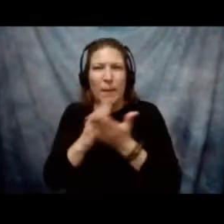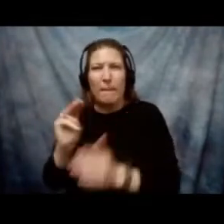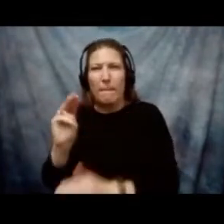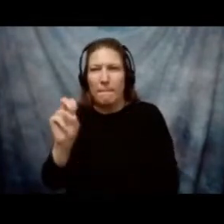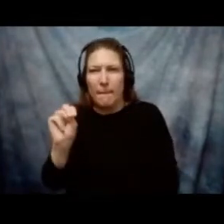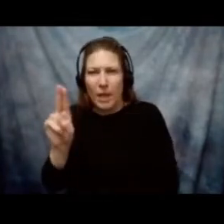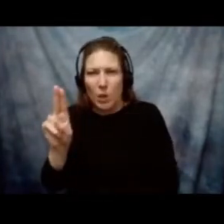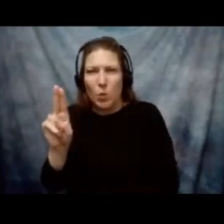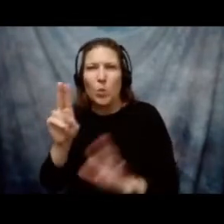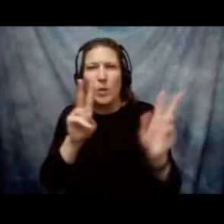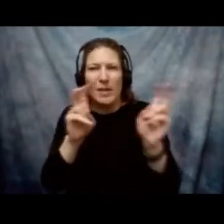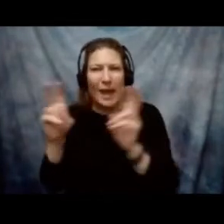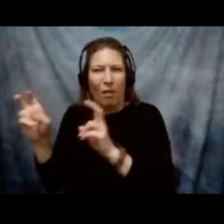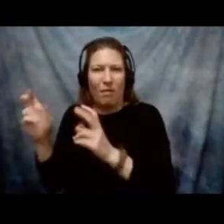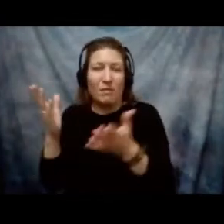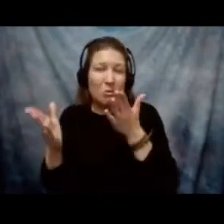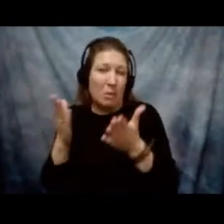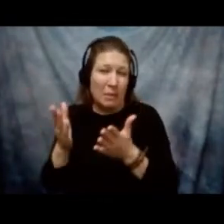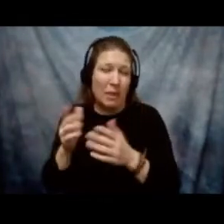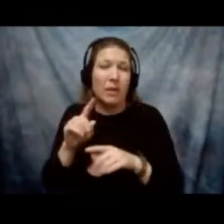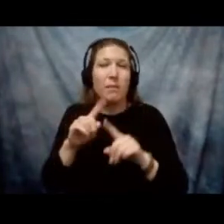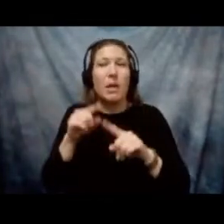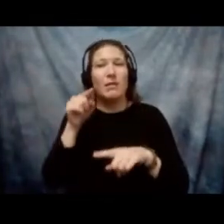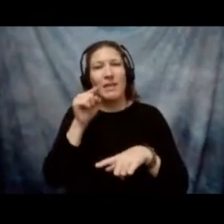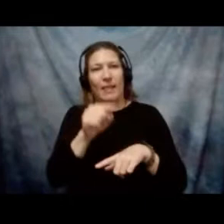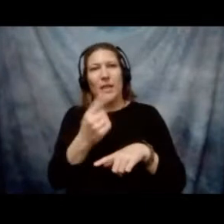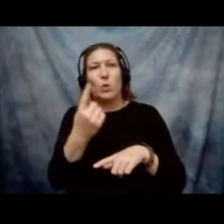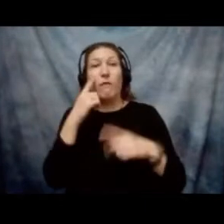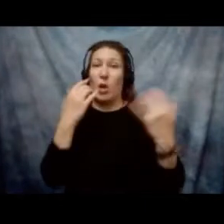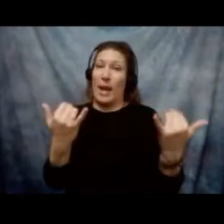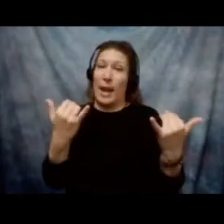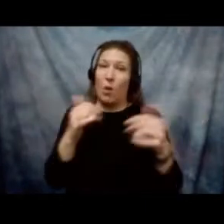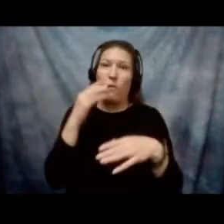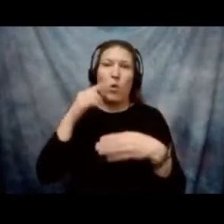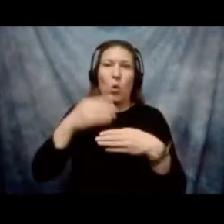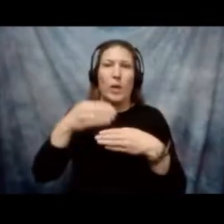but this one is for now for windows 10 it's rehearsed with coach and what it